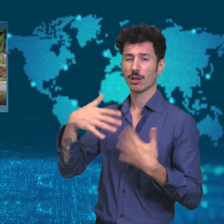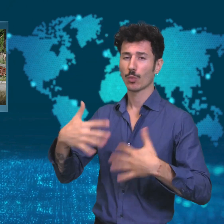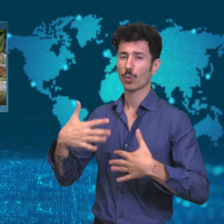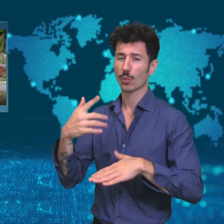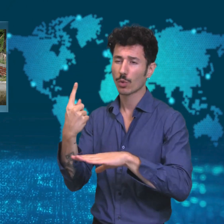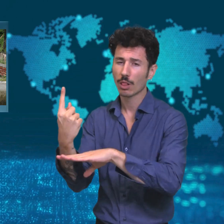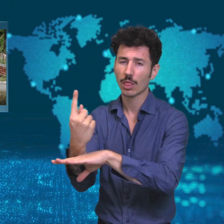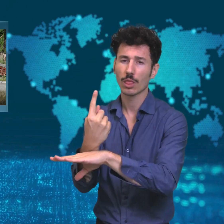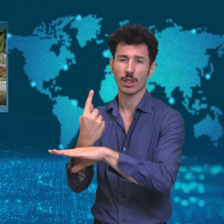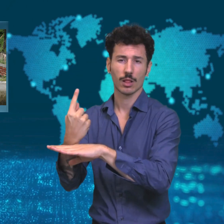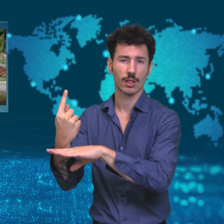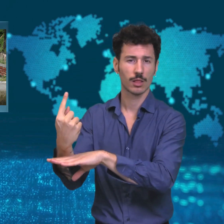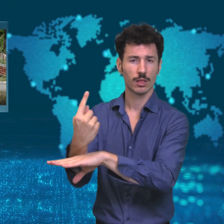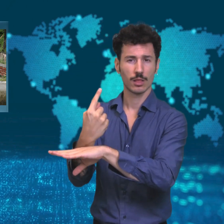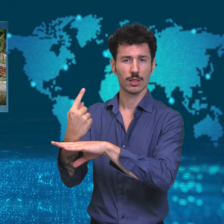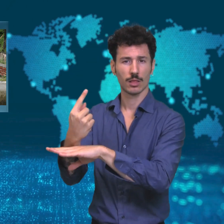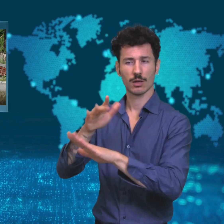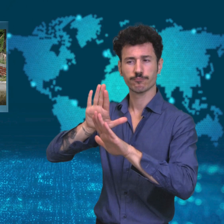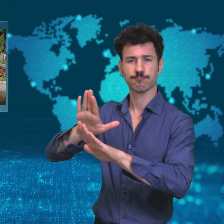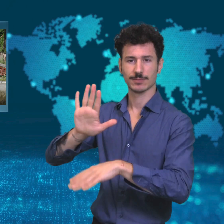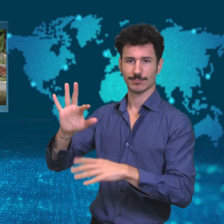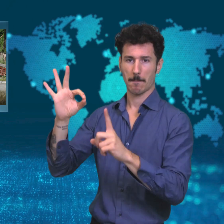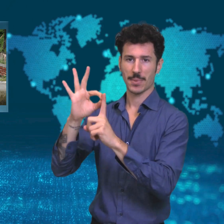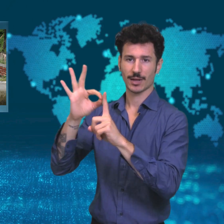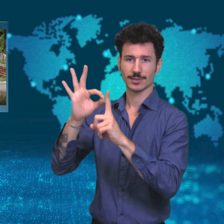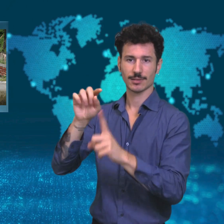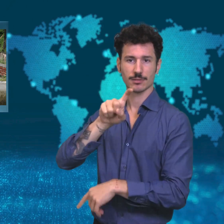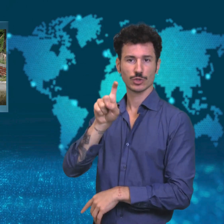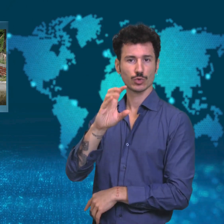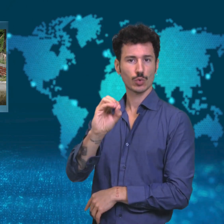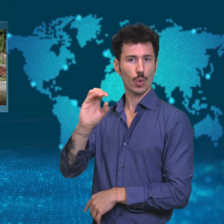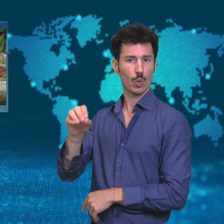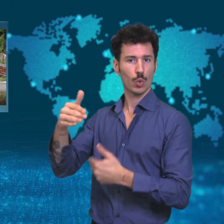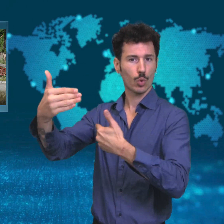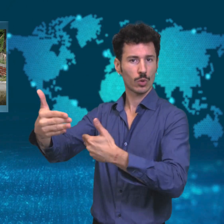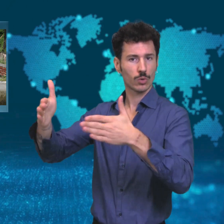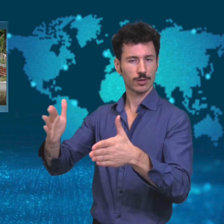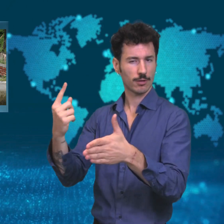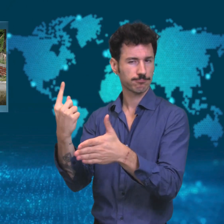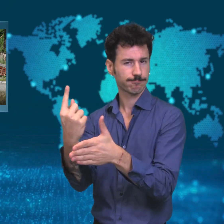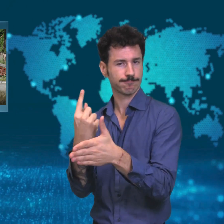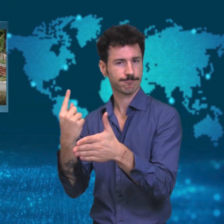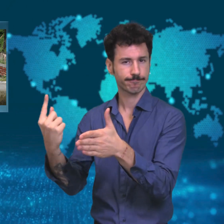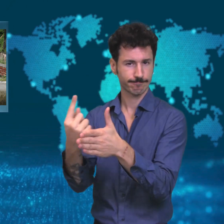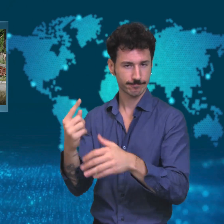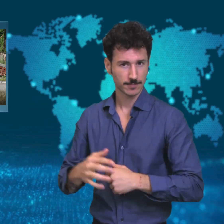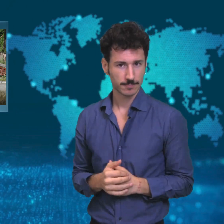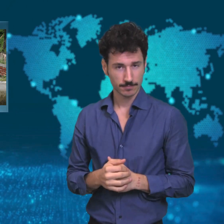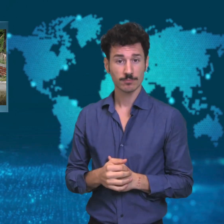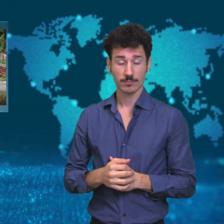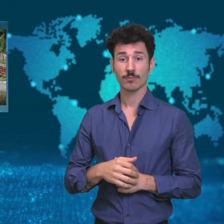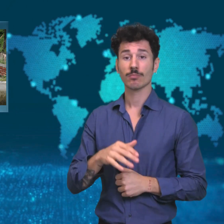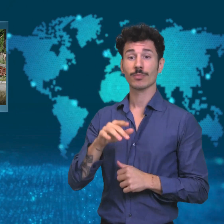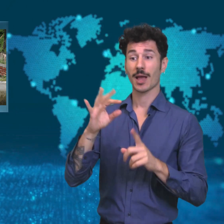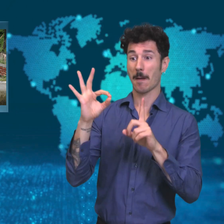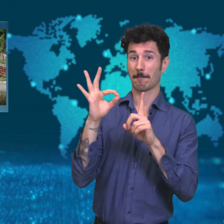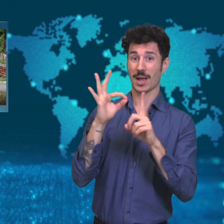is finally allowed to leave his tiny enclosure in a Pakistani zoo.